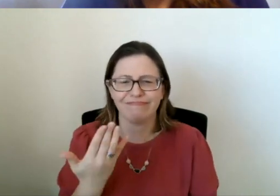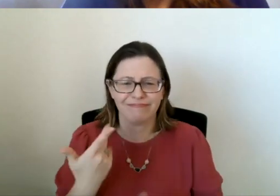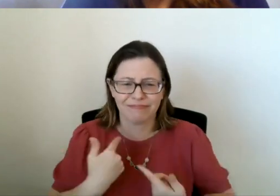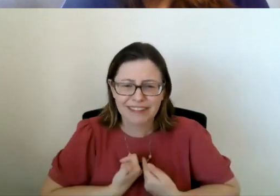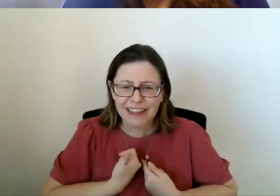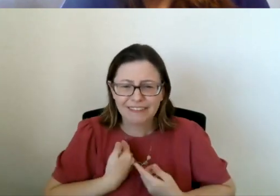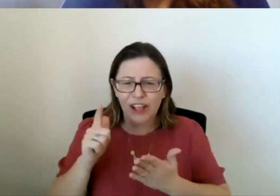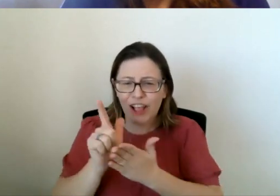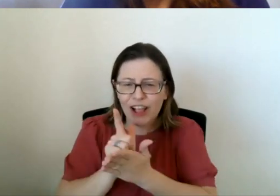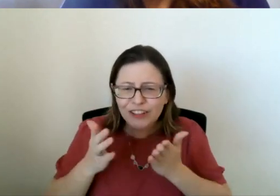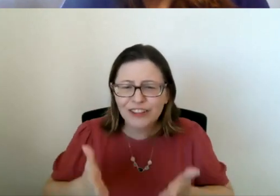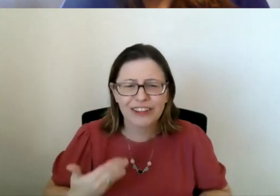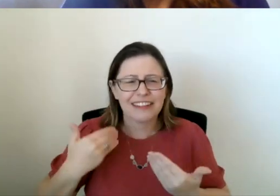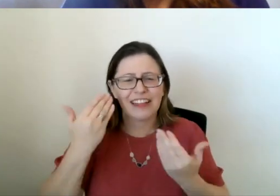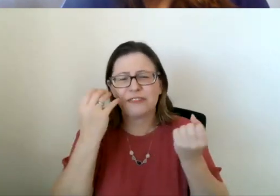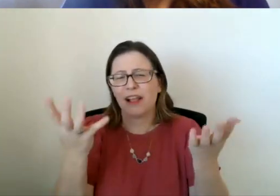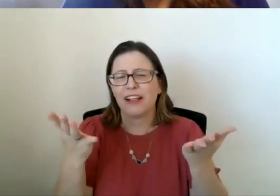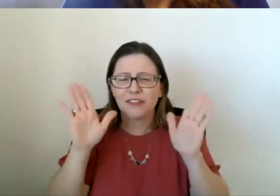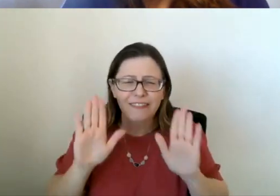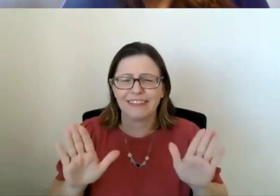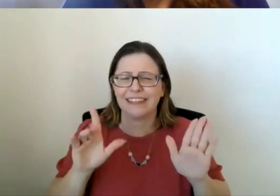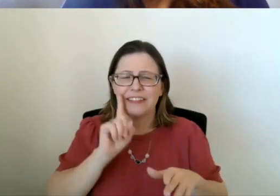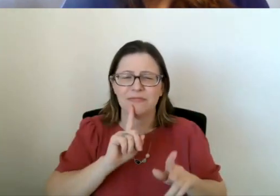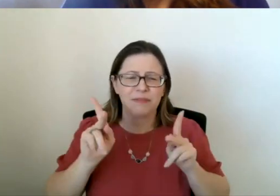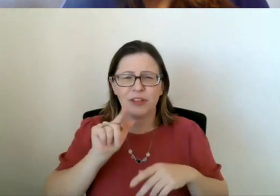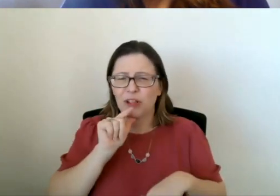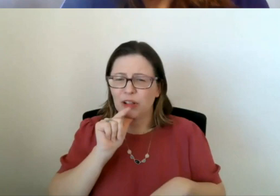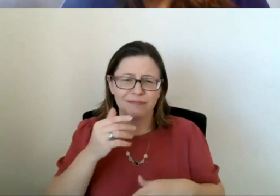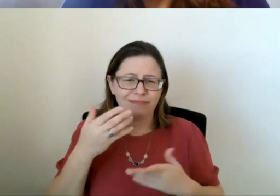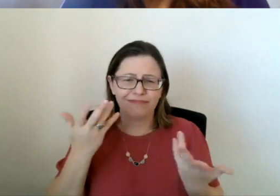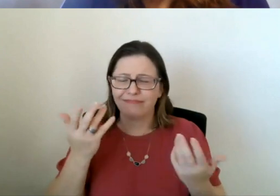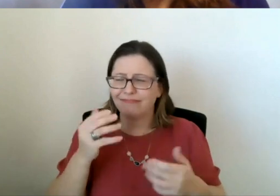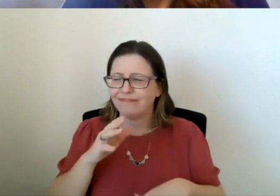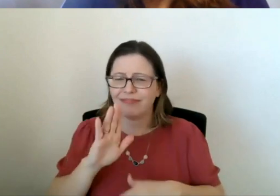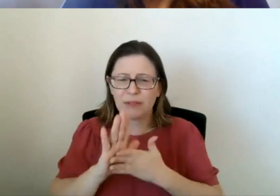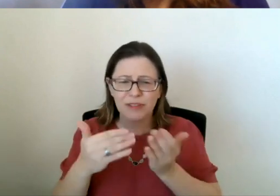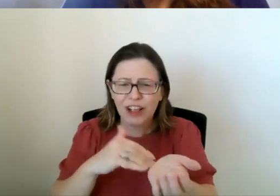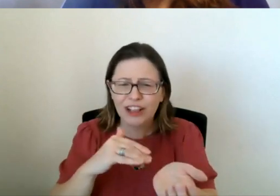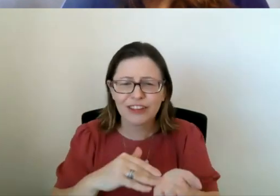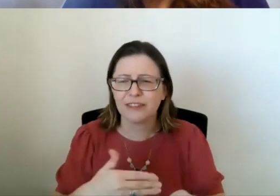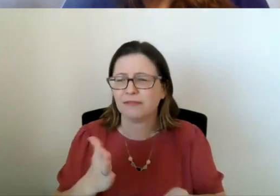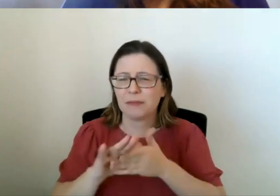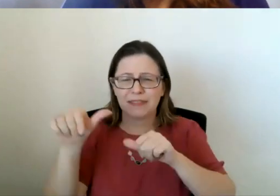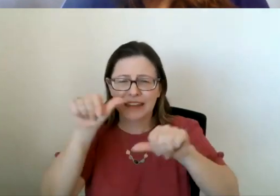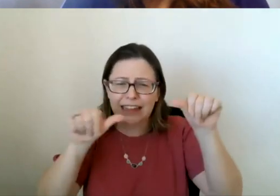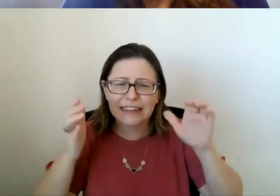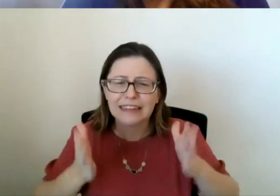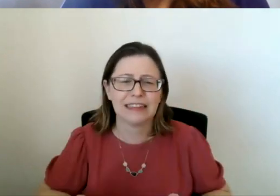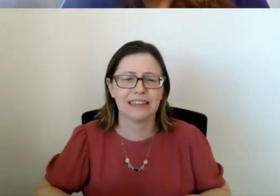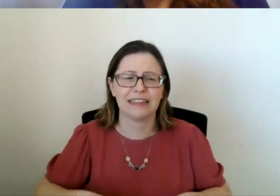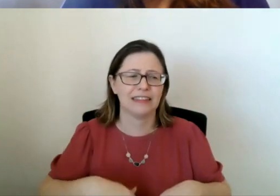you really want to take advantage of everything that's available to you. I've met a lot of people,